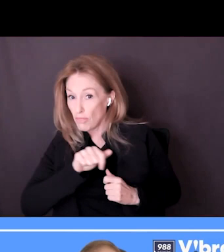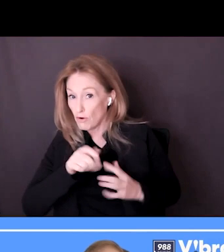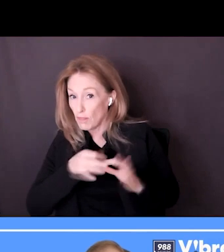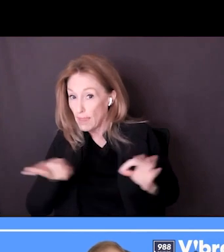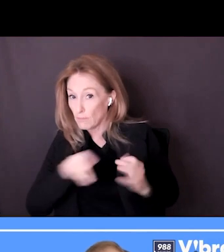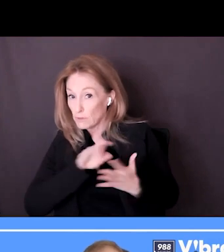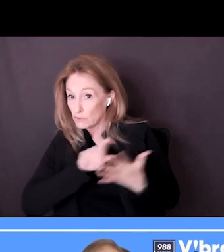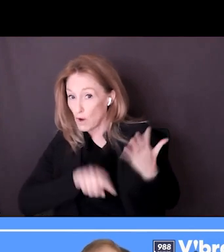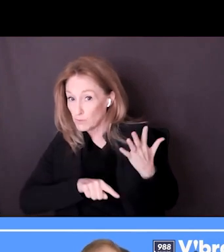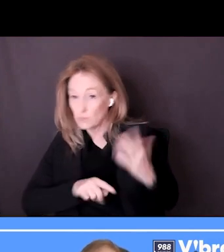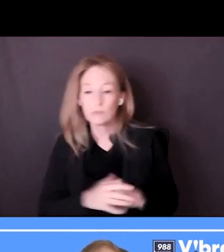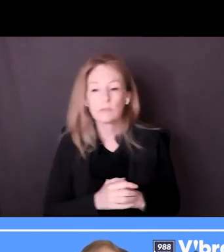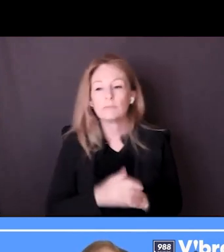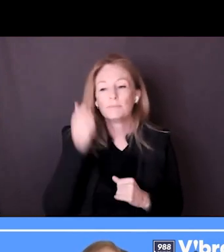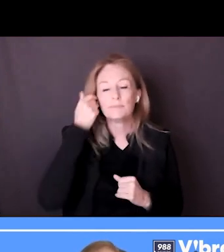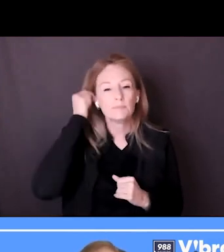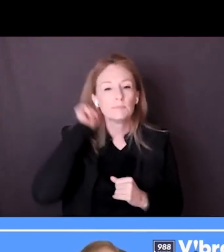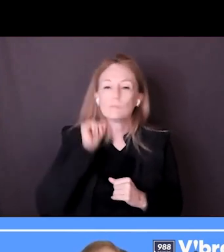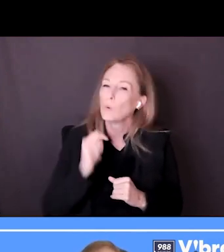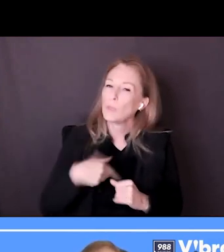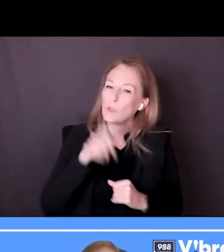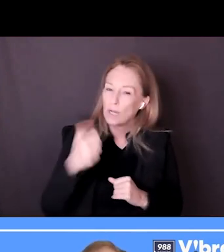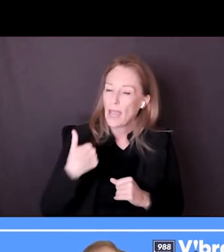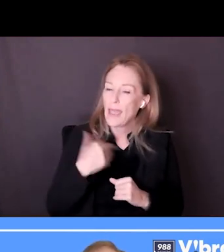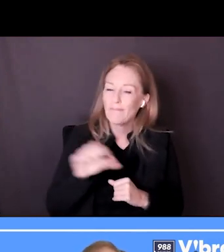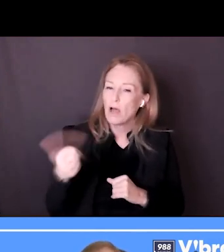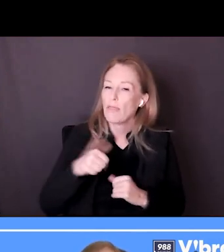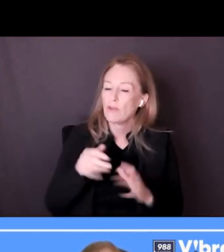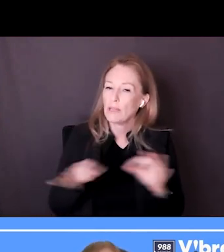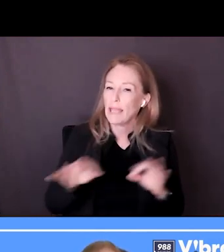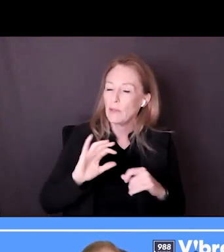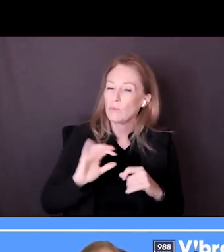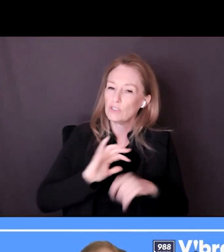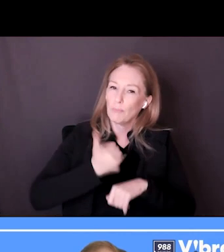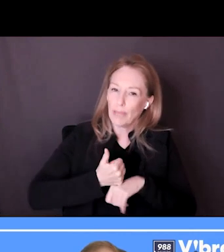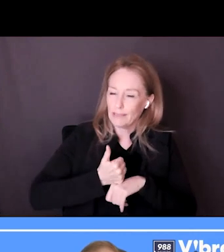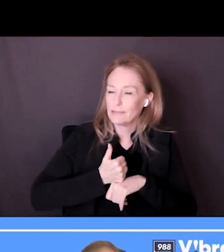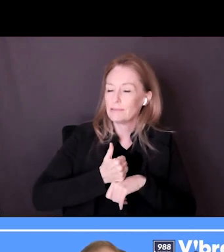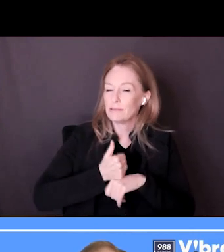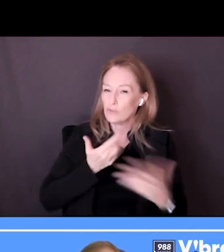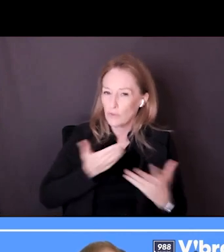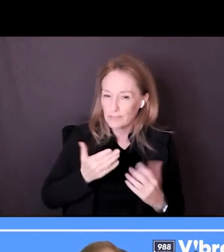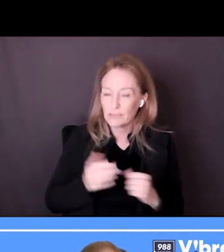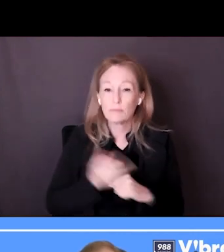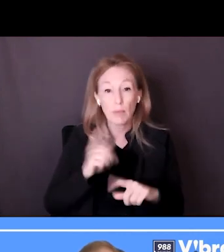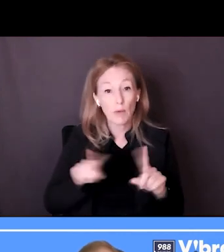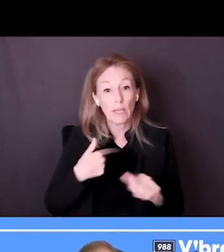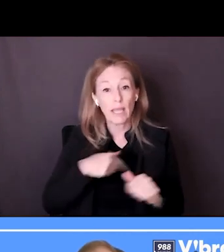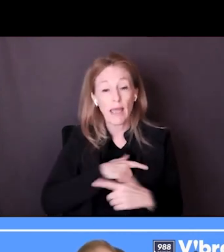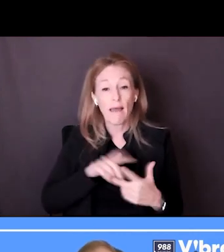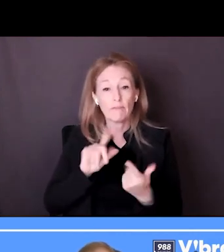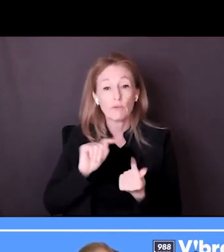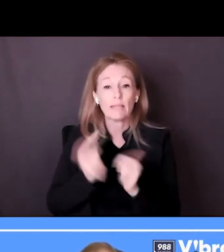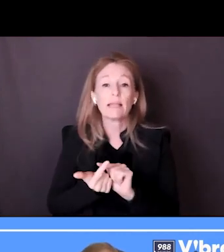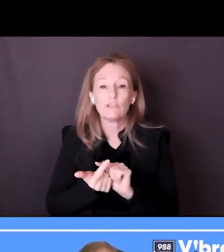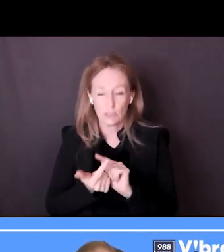WE DO HAVE TRANSLATION SERVICES SO WE HAVE LANGUAGE LINE AND